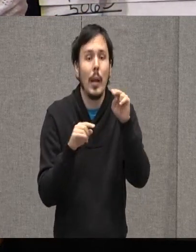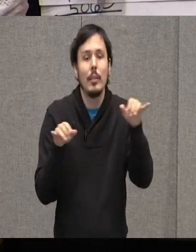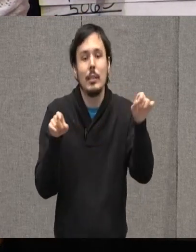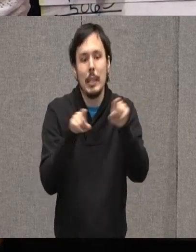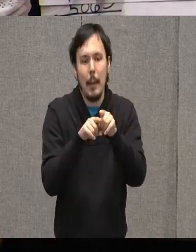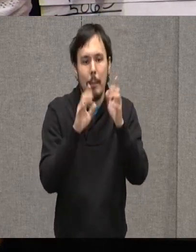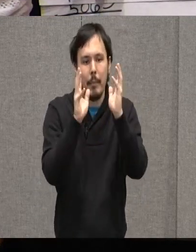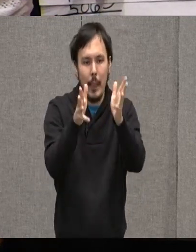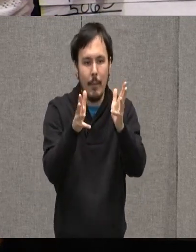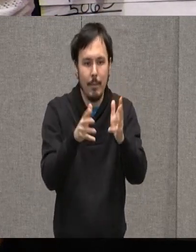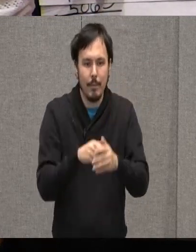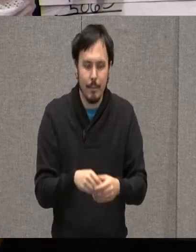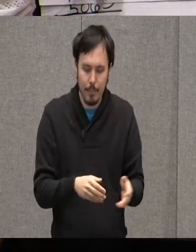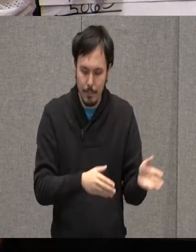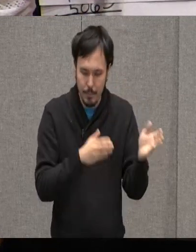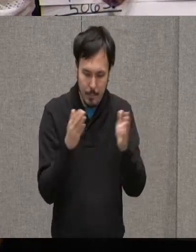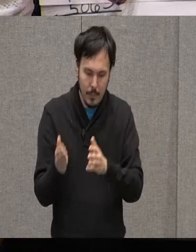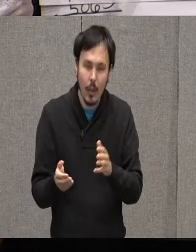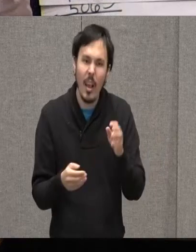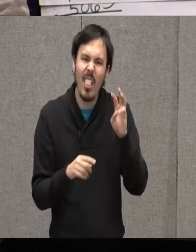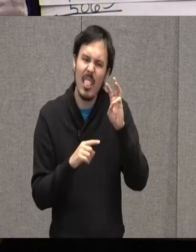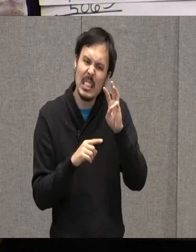What did we have to do to our six to get to 12?